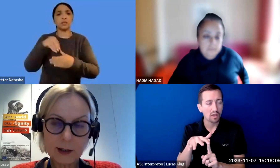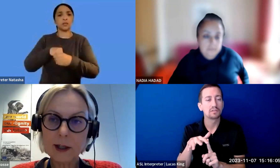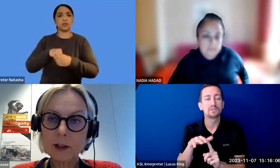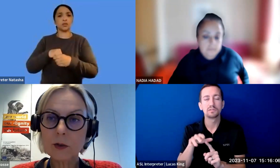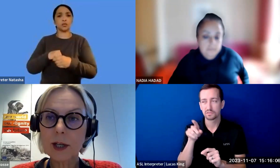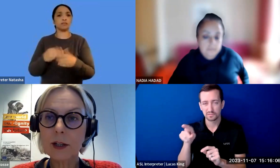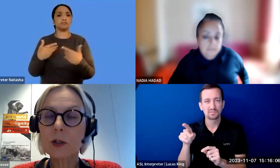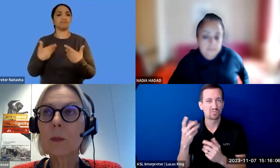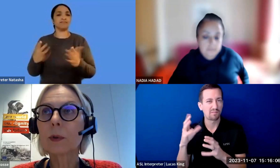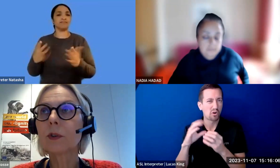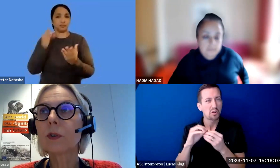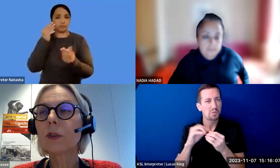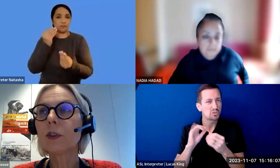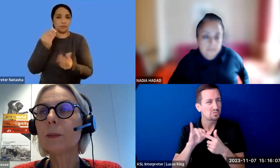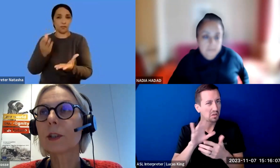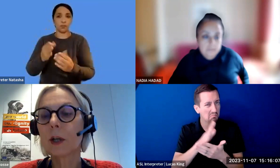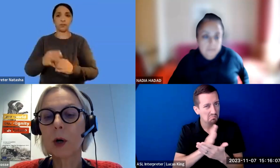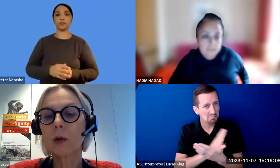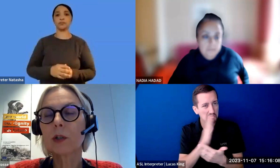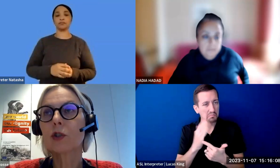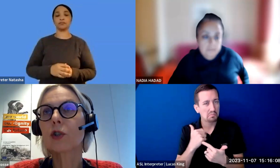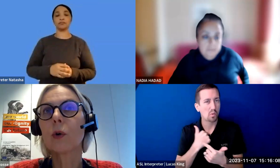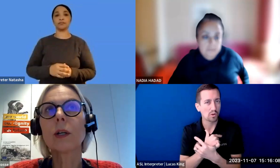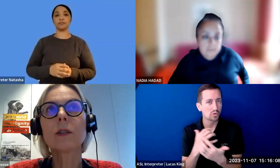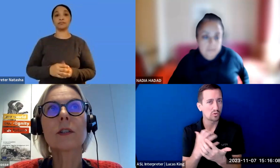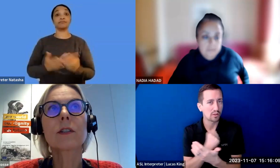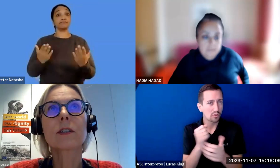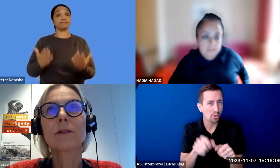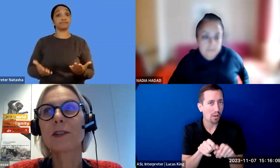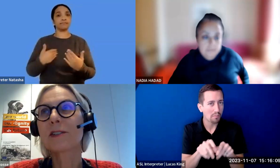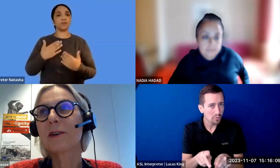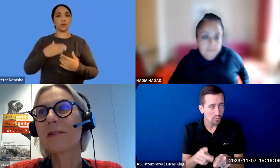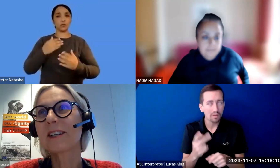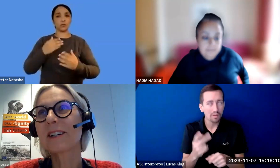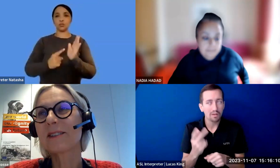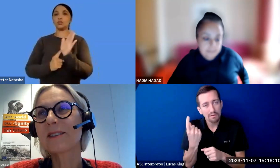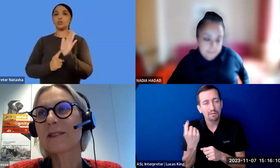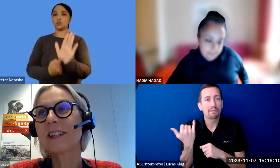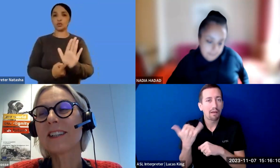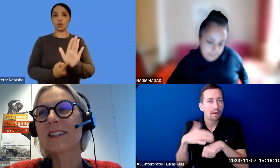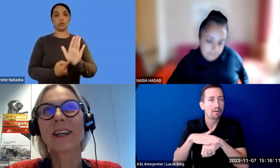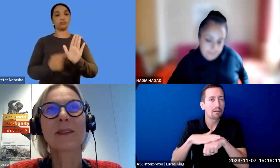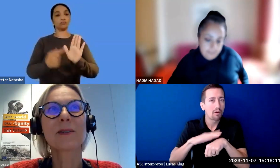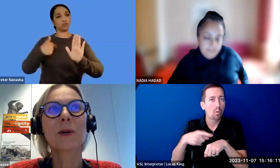Then I would like to take the opportunity, but I'm showing this already on the screen.